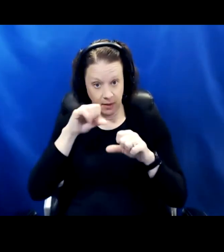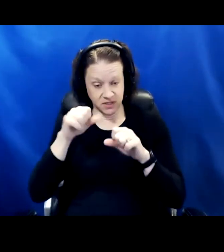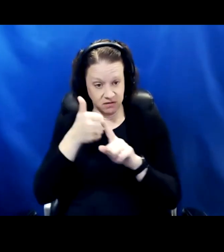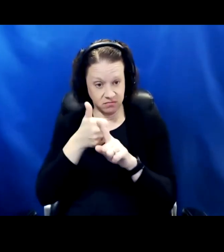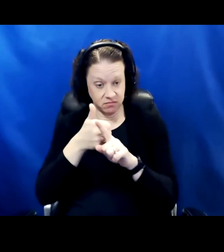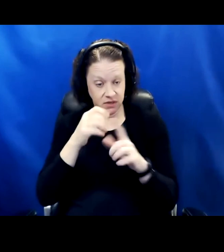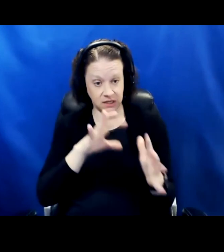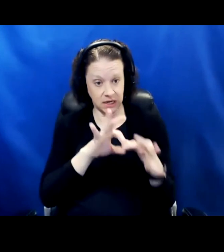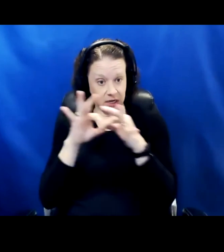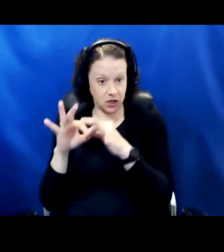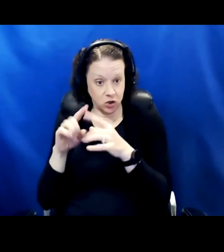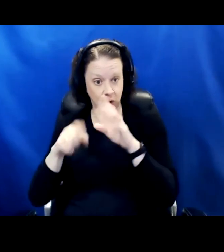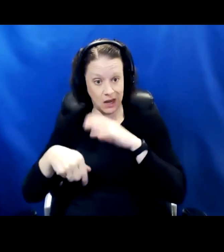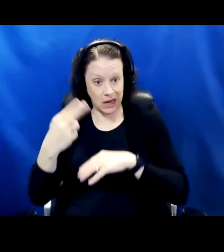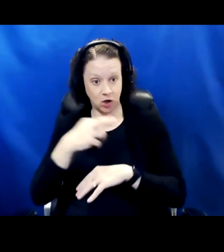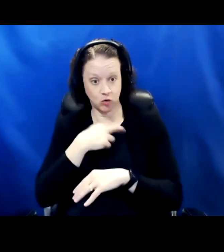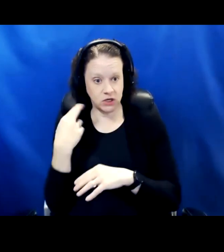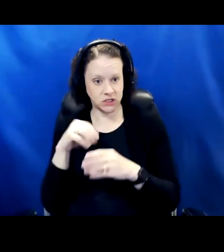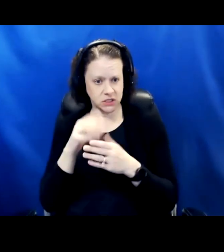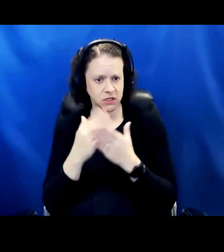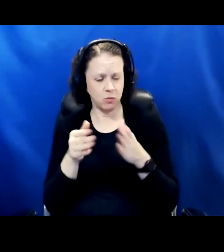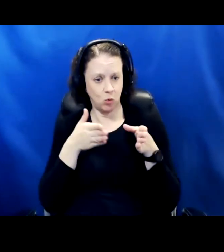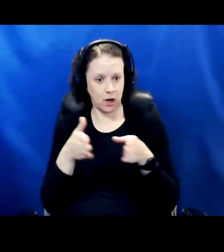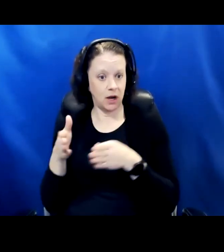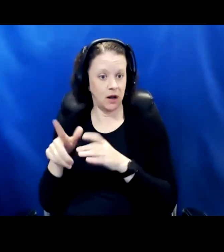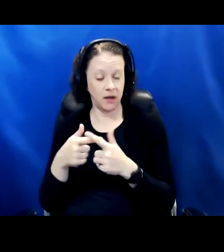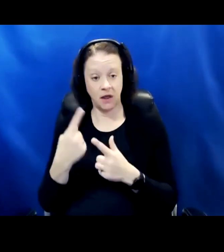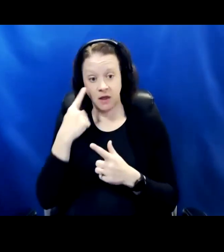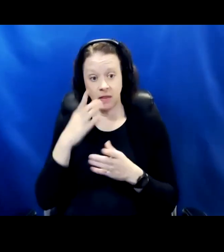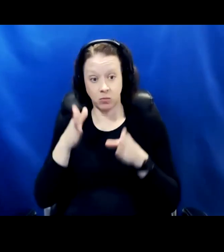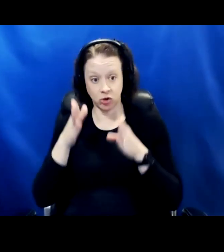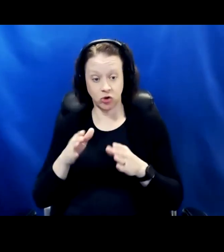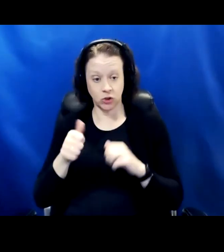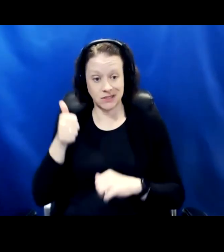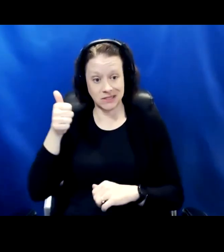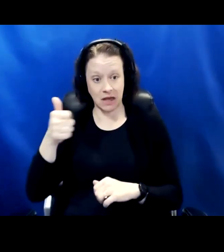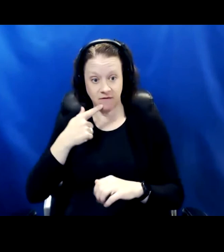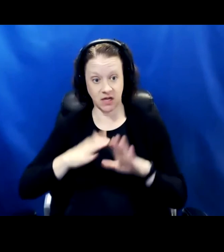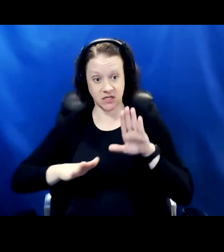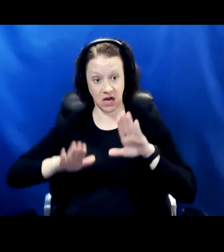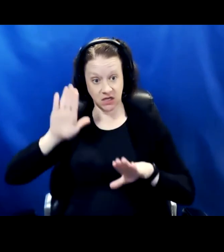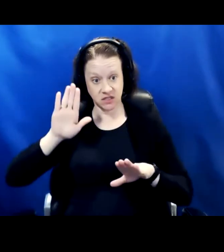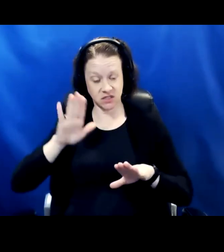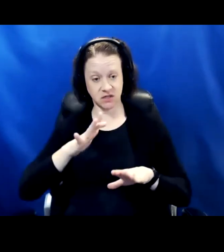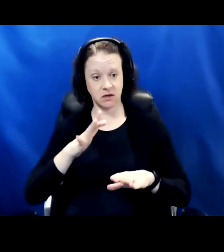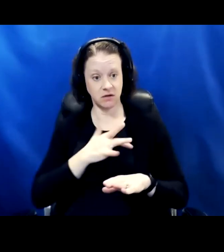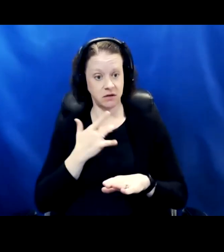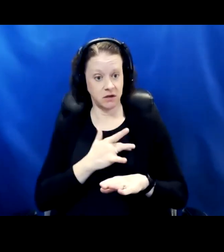to higher risk in some way, then I think the person could self-attest that they're covered March 15.